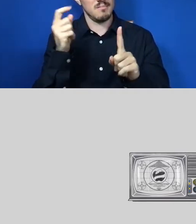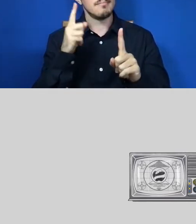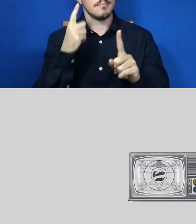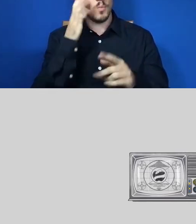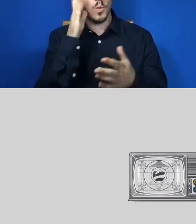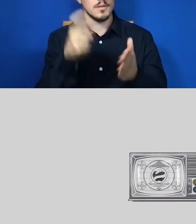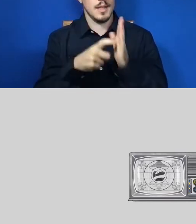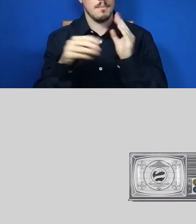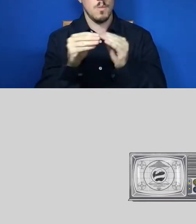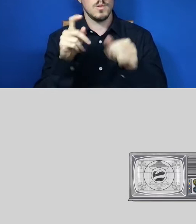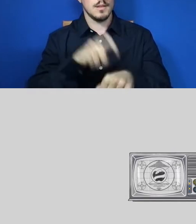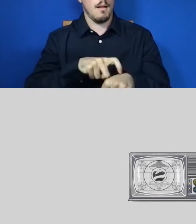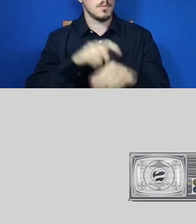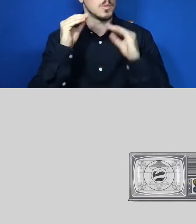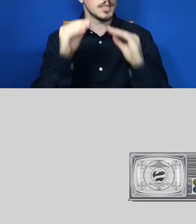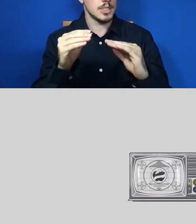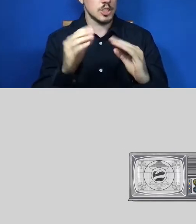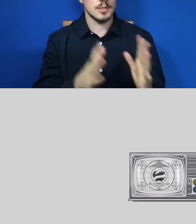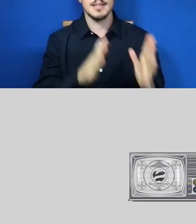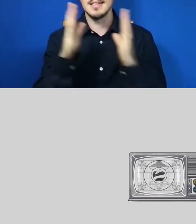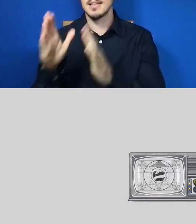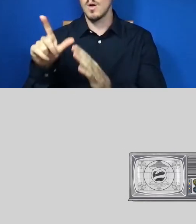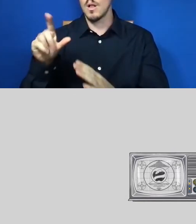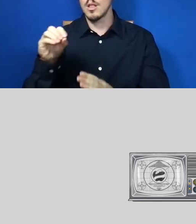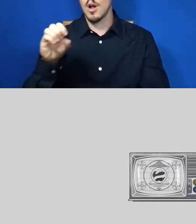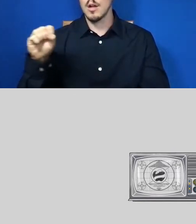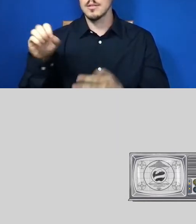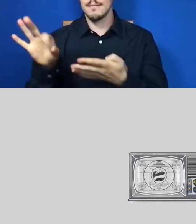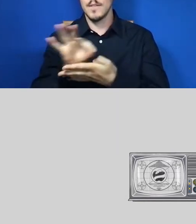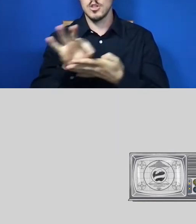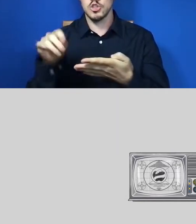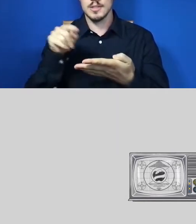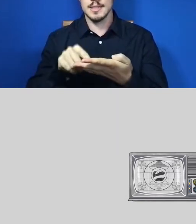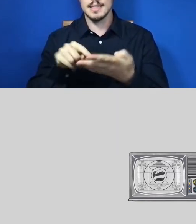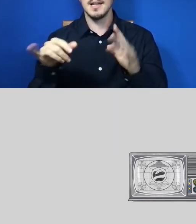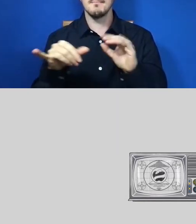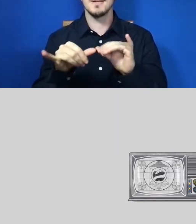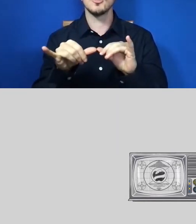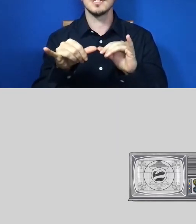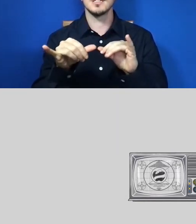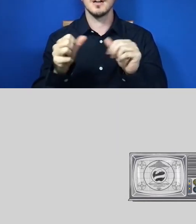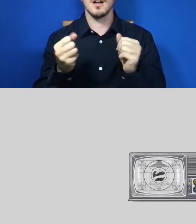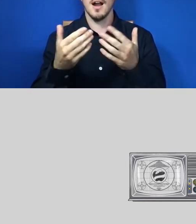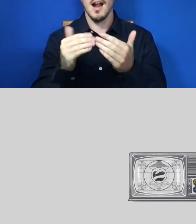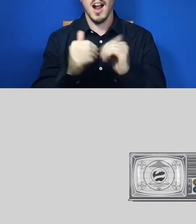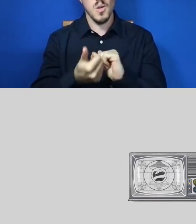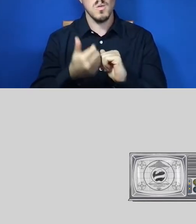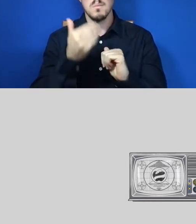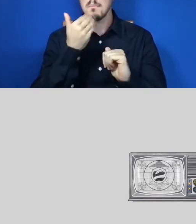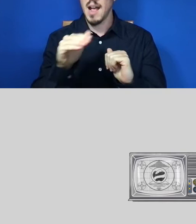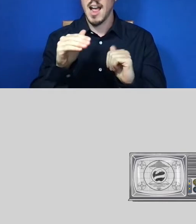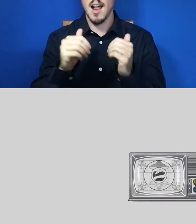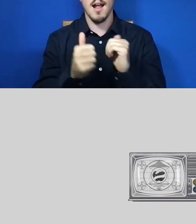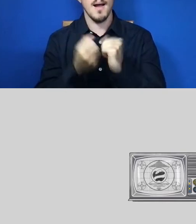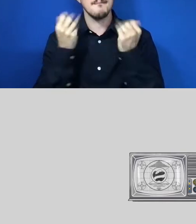to teach our model the data. The loss function is measuring how bad or inaccurate